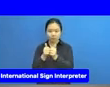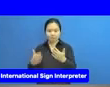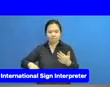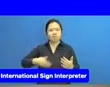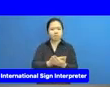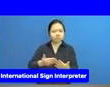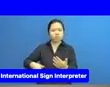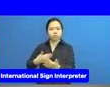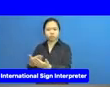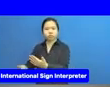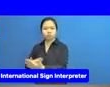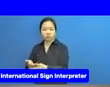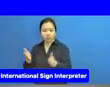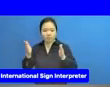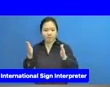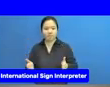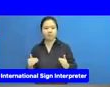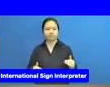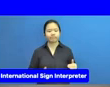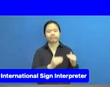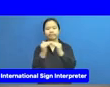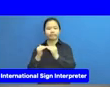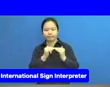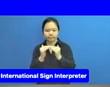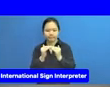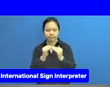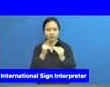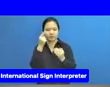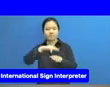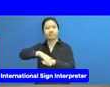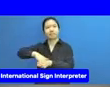12,000, 32,000 and 62,000 Euro, sorry 60,000 Euro,